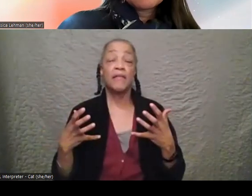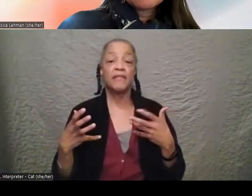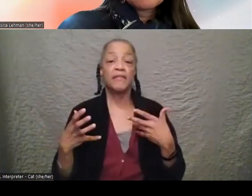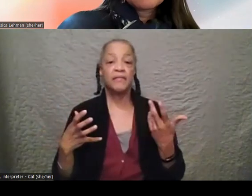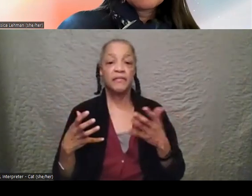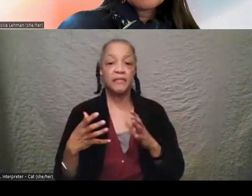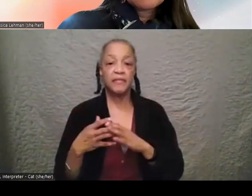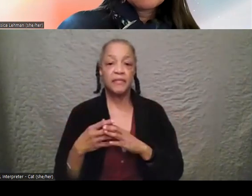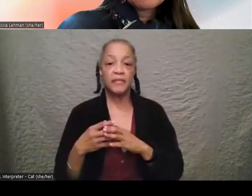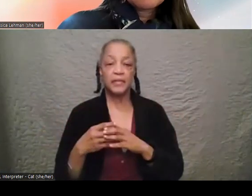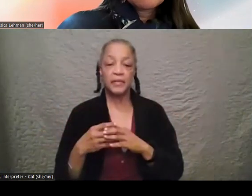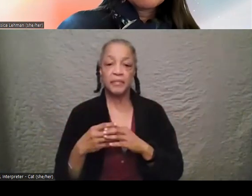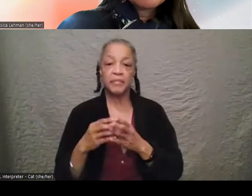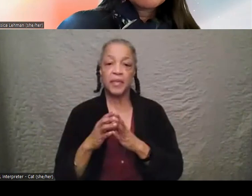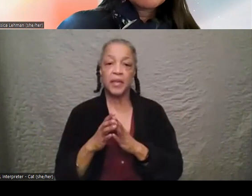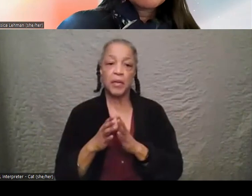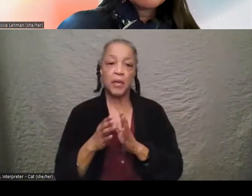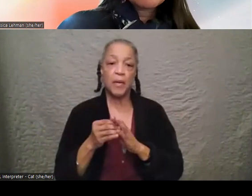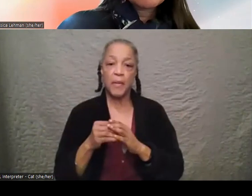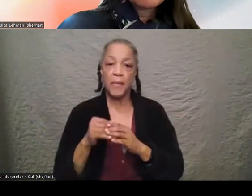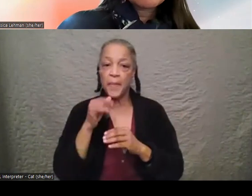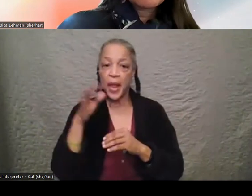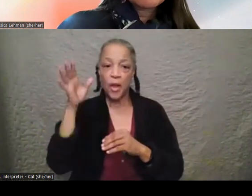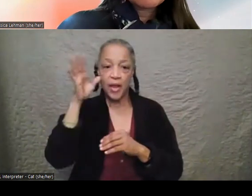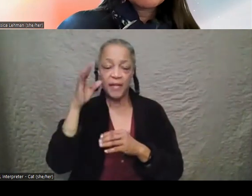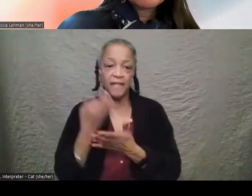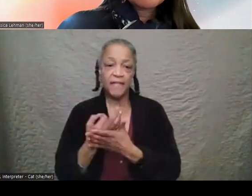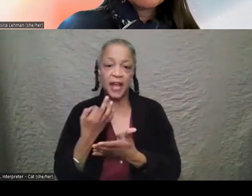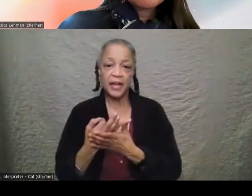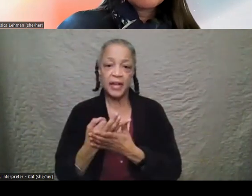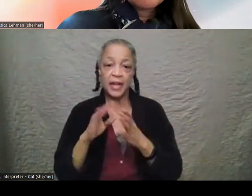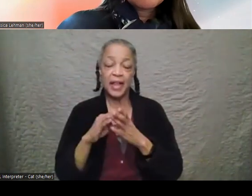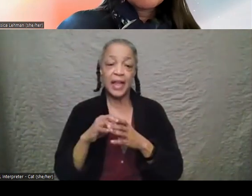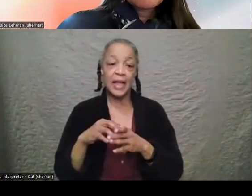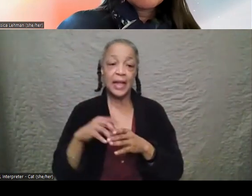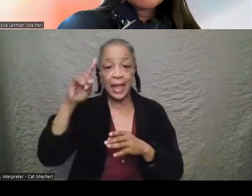funded models in the intellectual development of disabilities space.